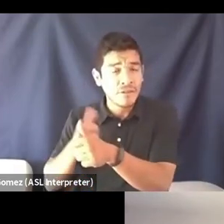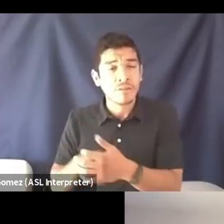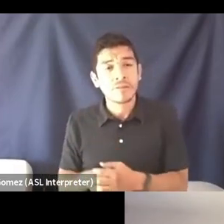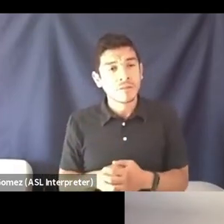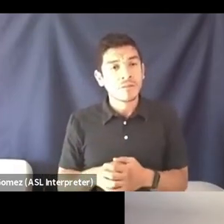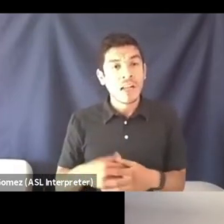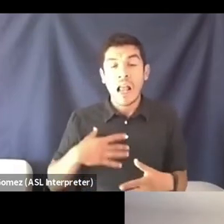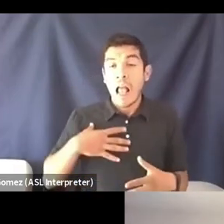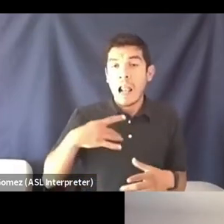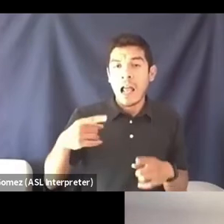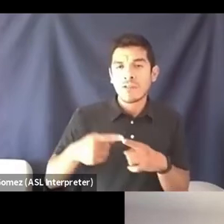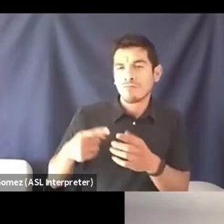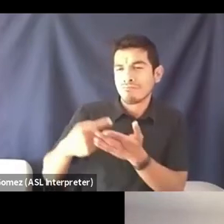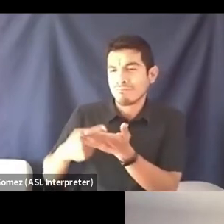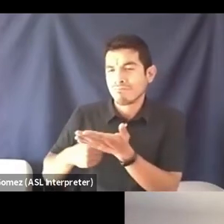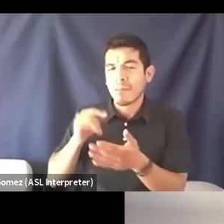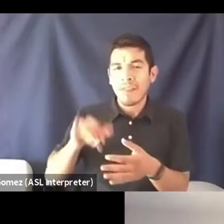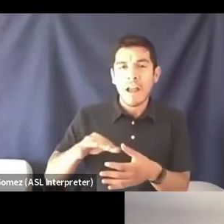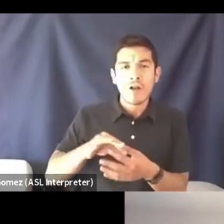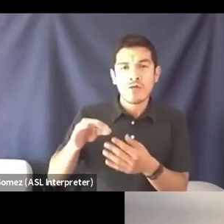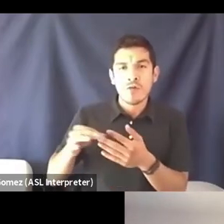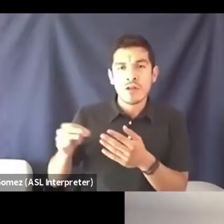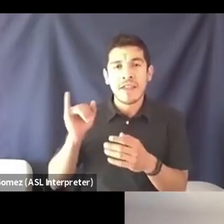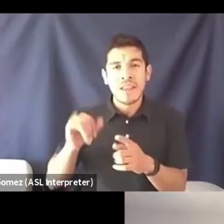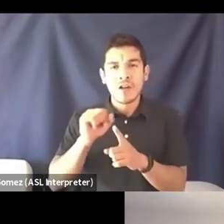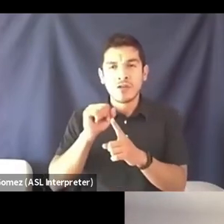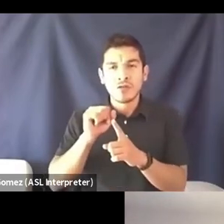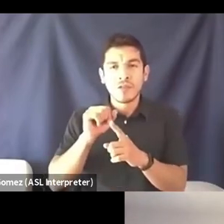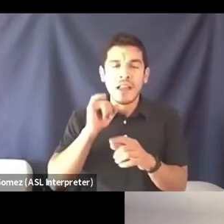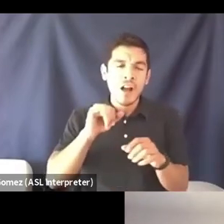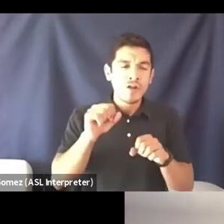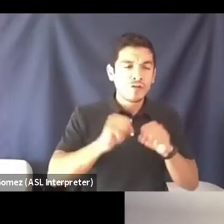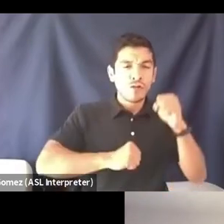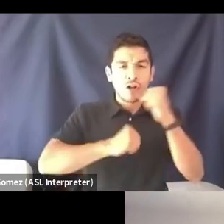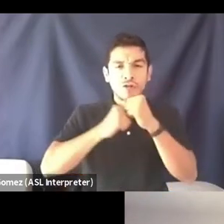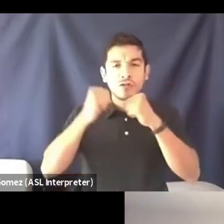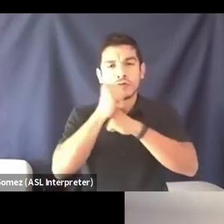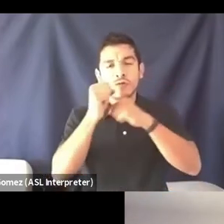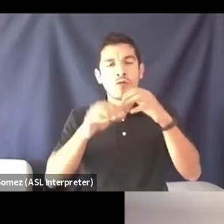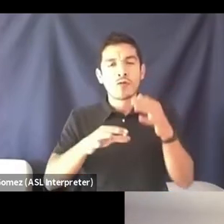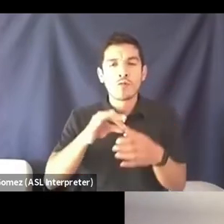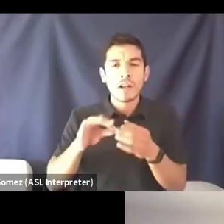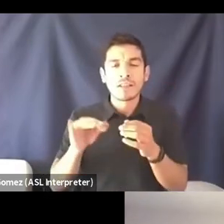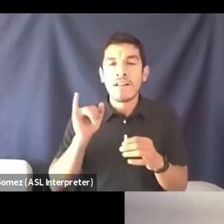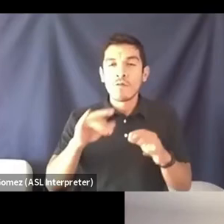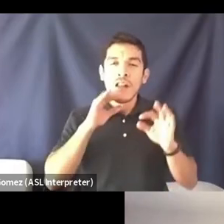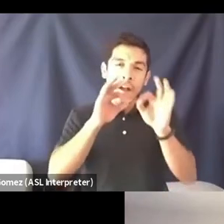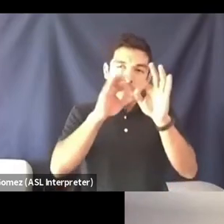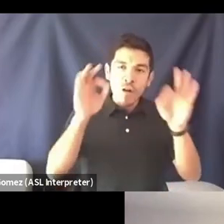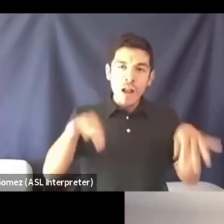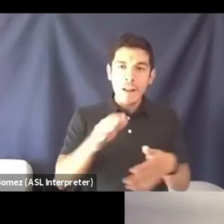about that choice of that structural choice of framing the movie. Anchoring it with her own voice.